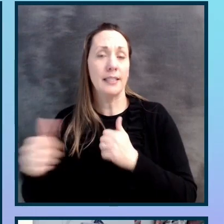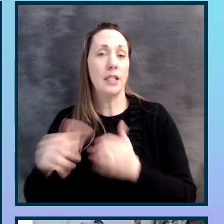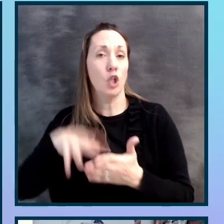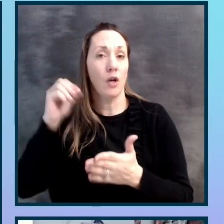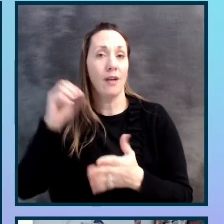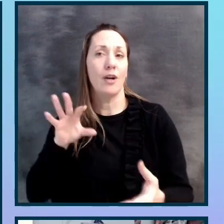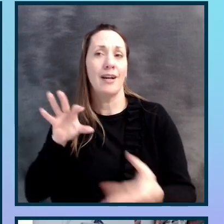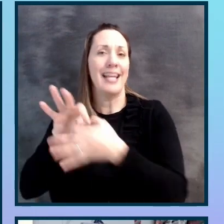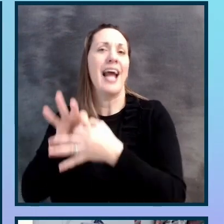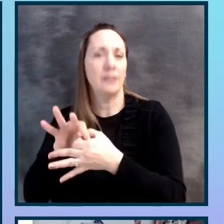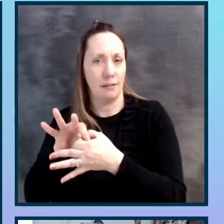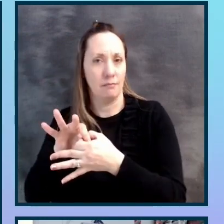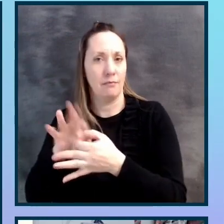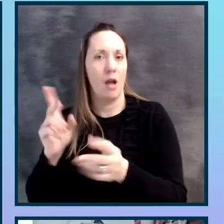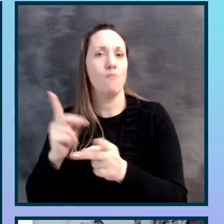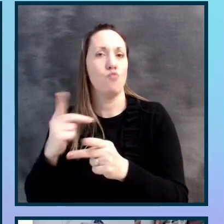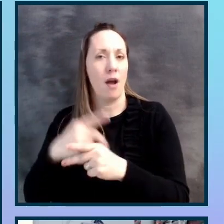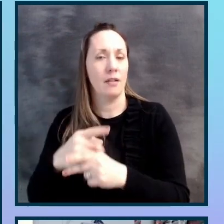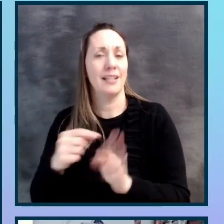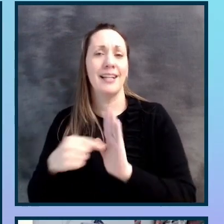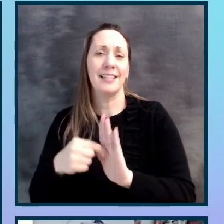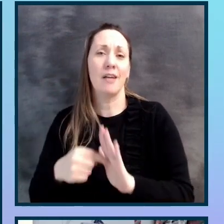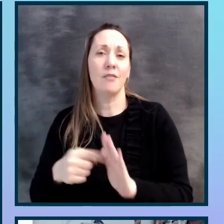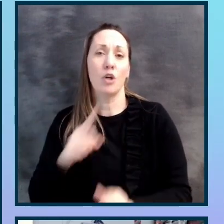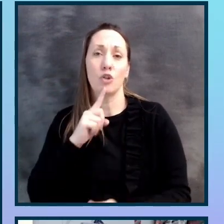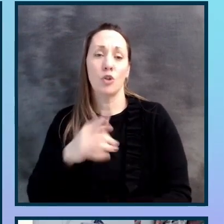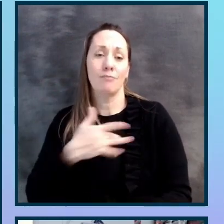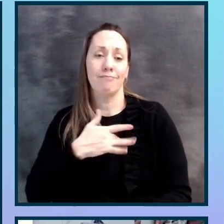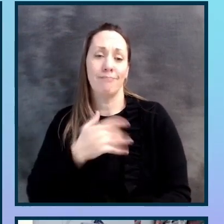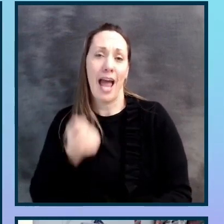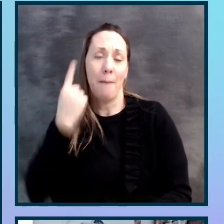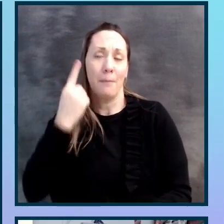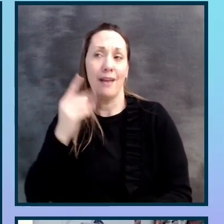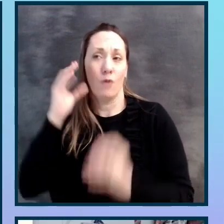It's an example of our true empathy for teachers and their students,